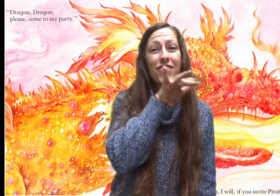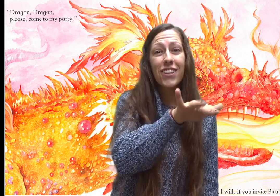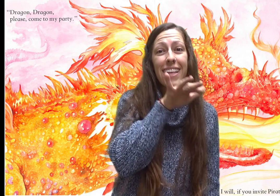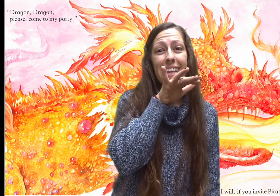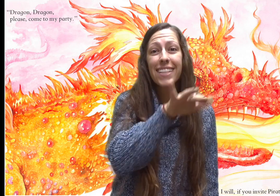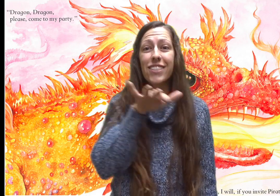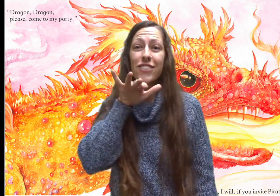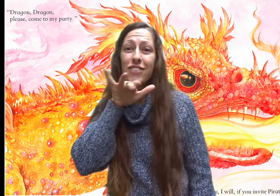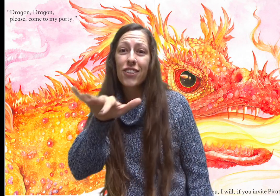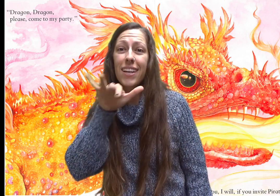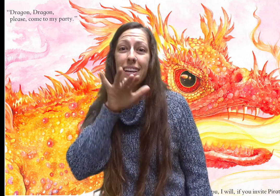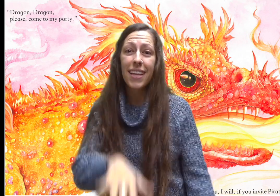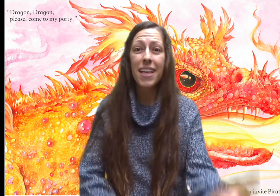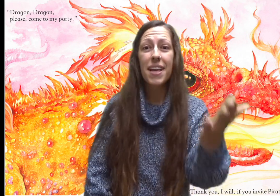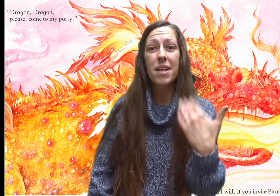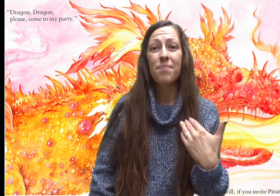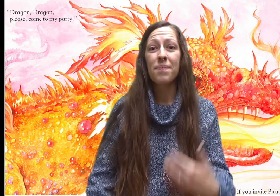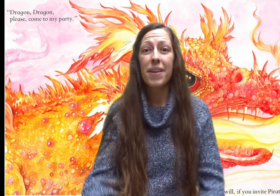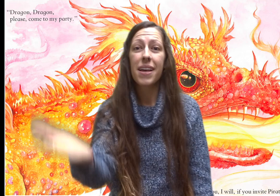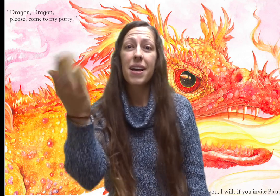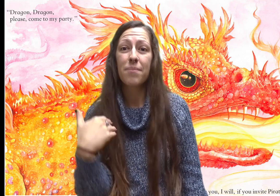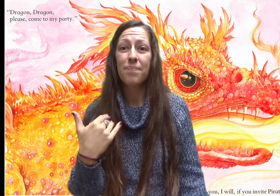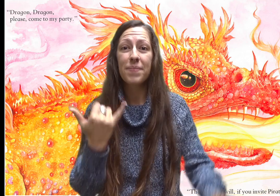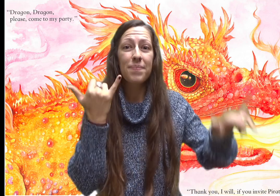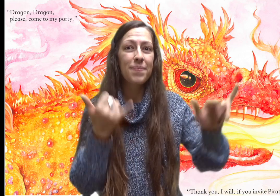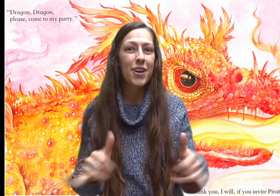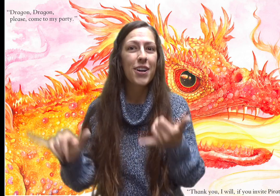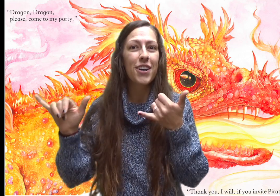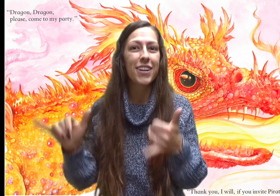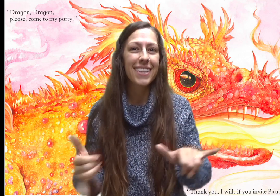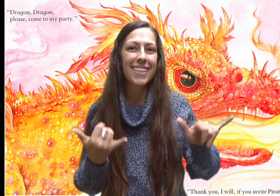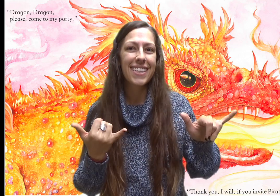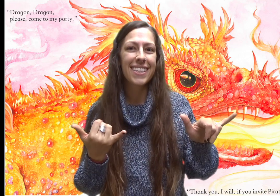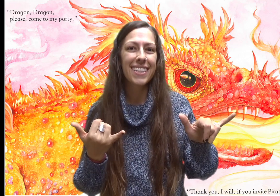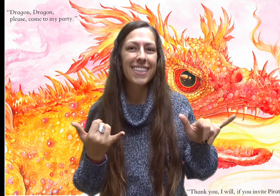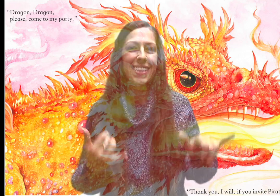Dragon, Dragon, come to my party.